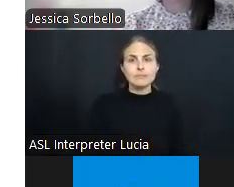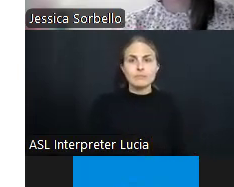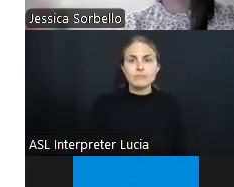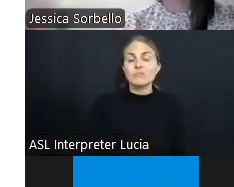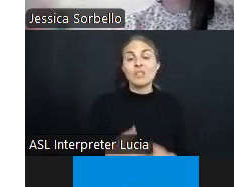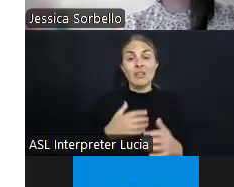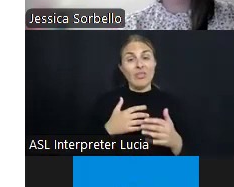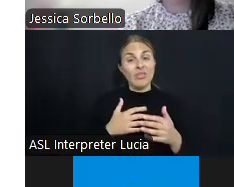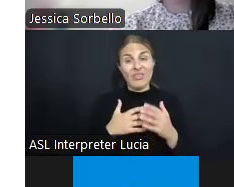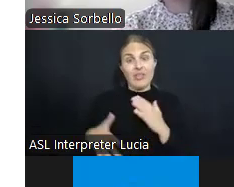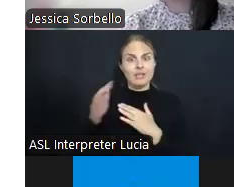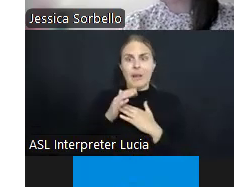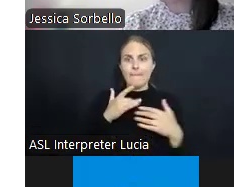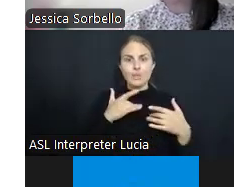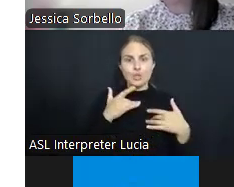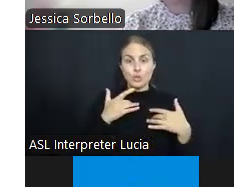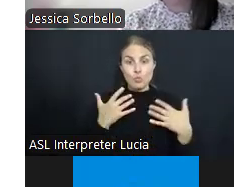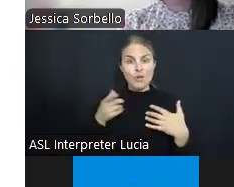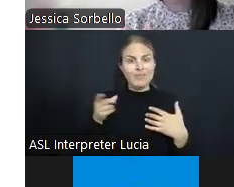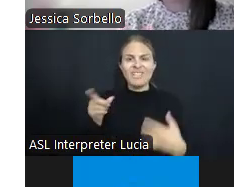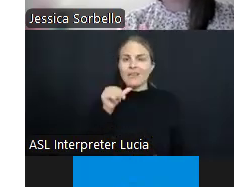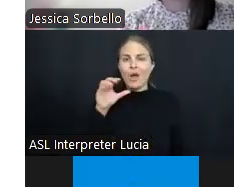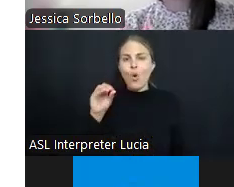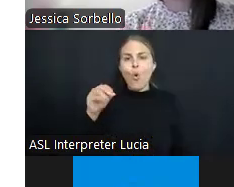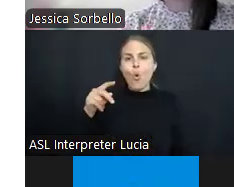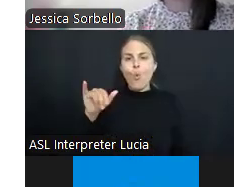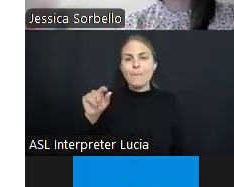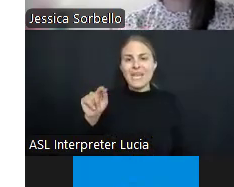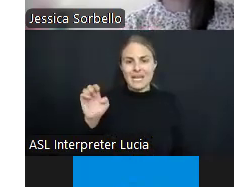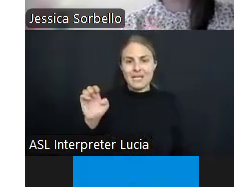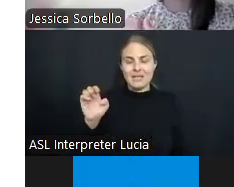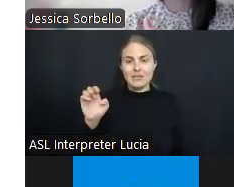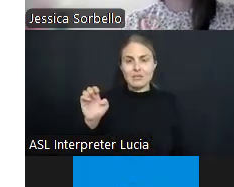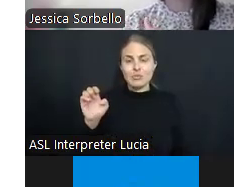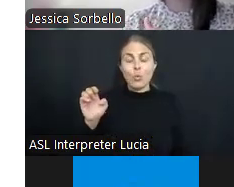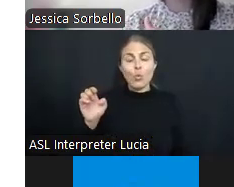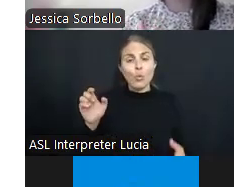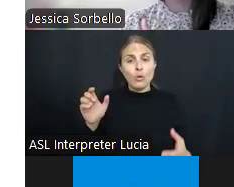It is not an opioid